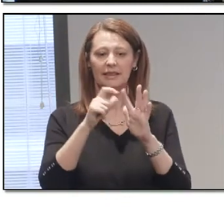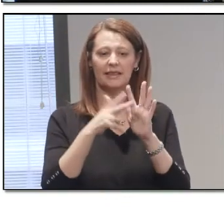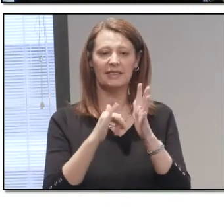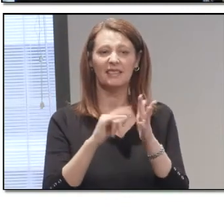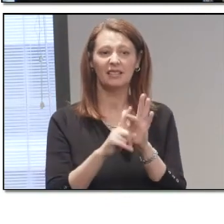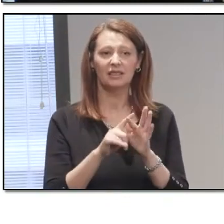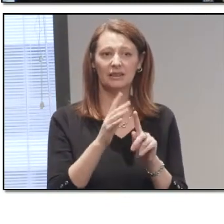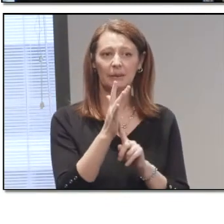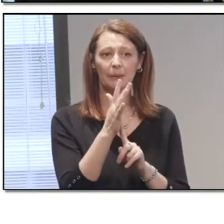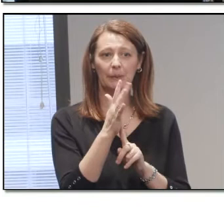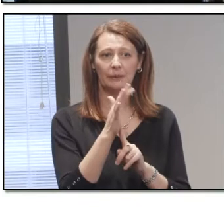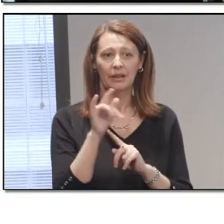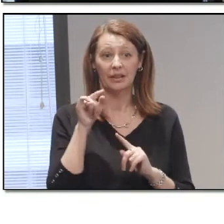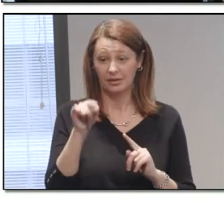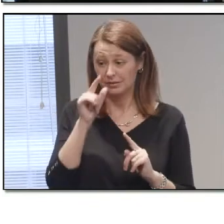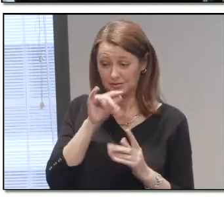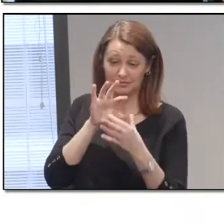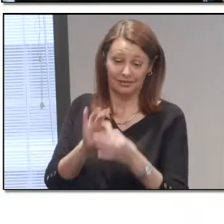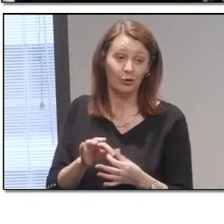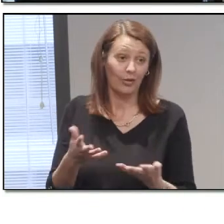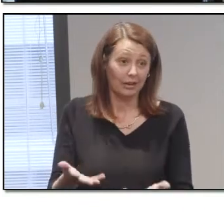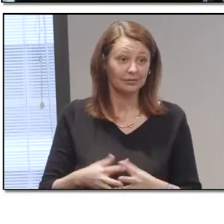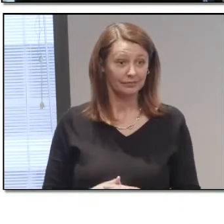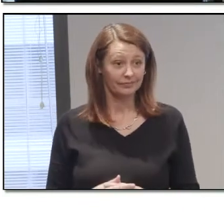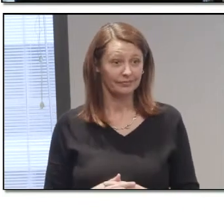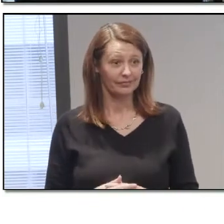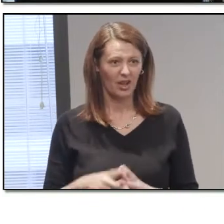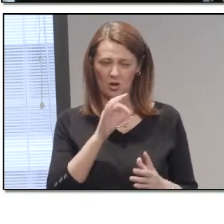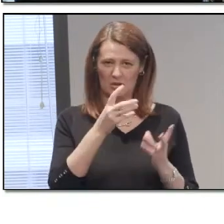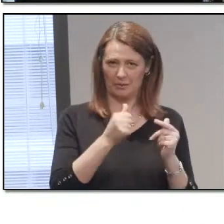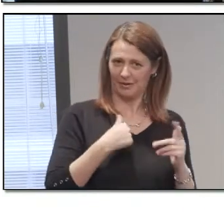you do produce pollutants associated with that activity, not something I do and clearly if you're